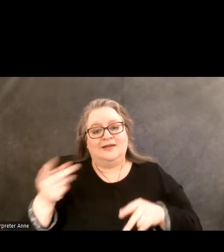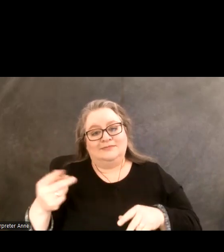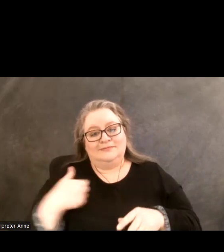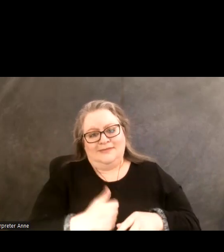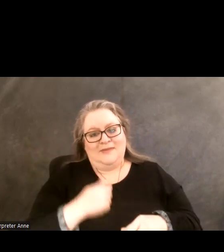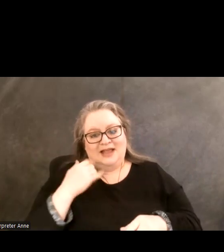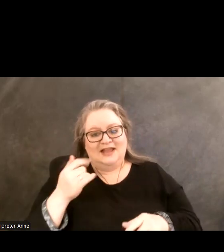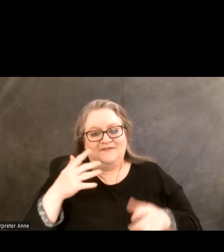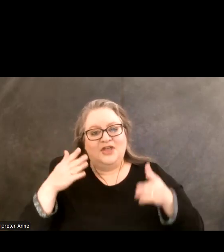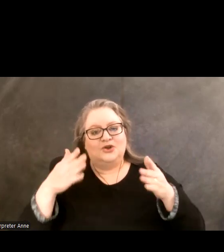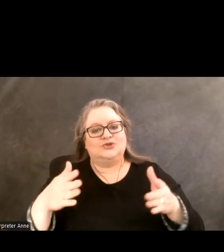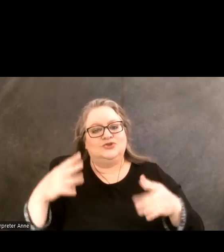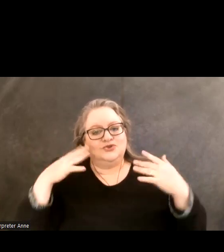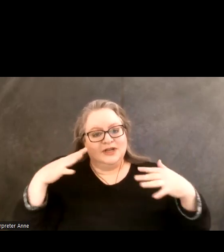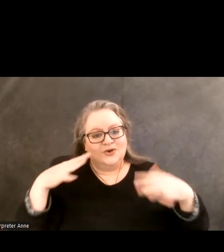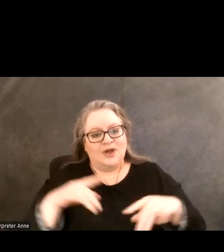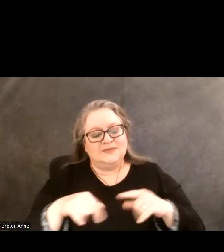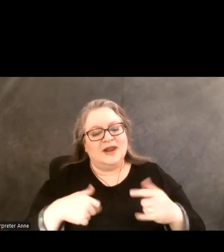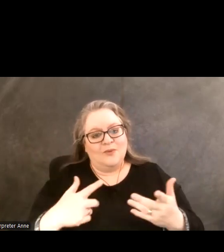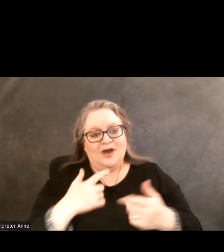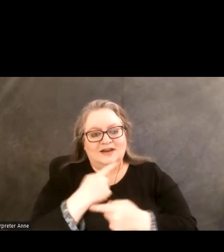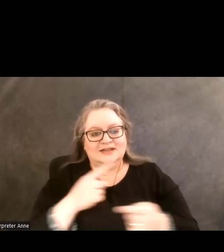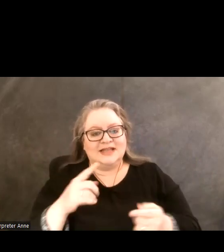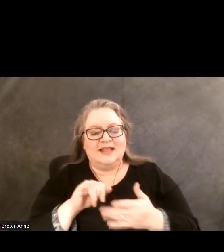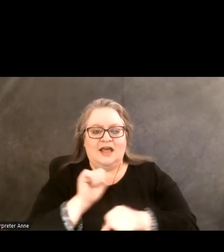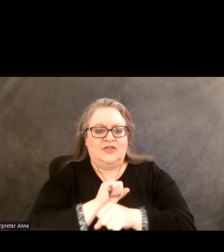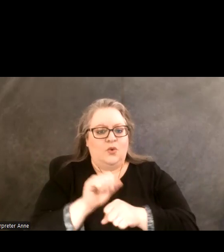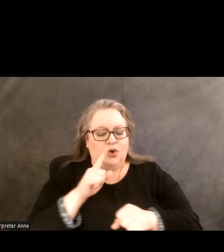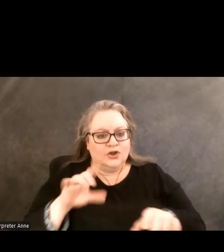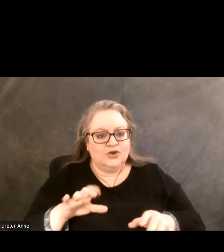street noise. I want to say the work you're doing is incredible